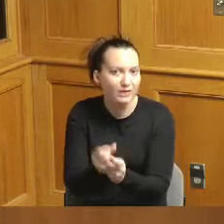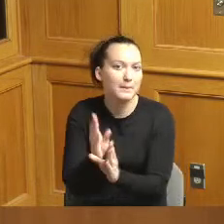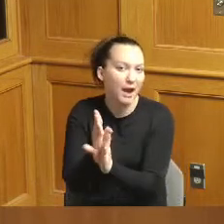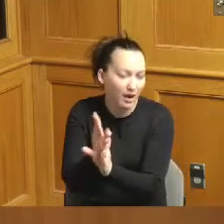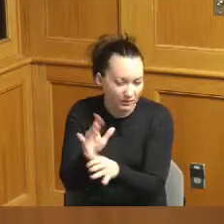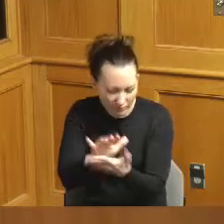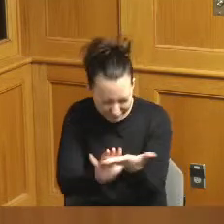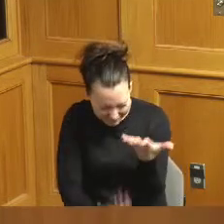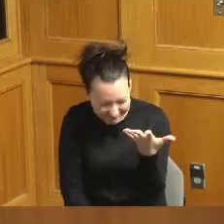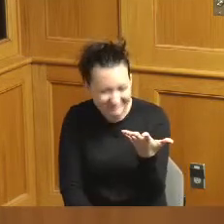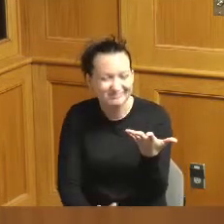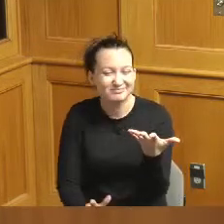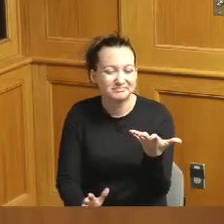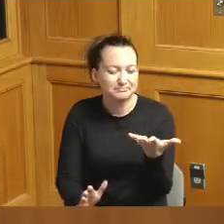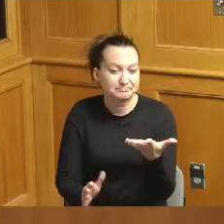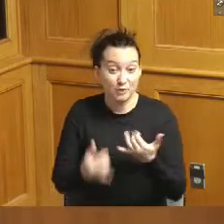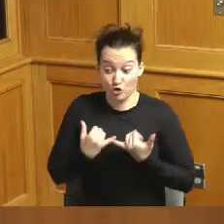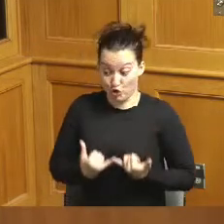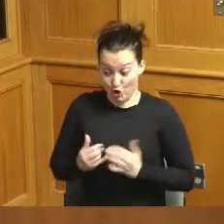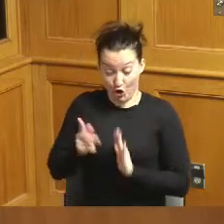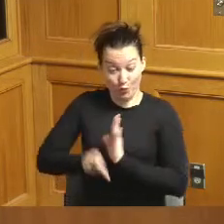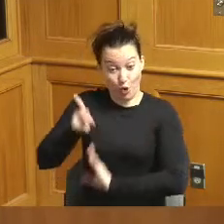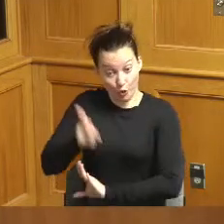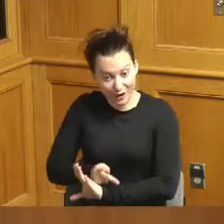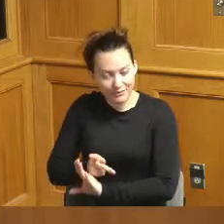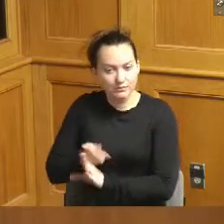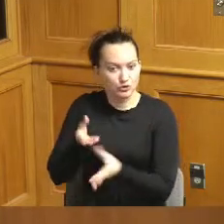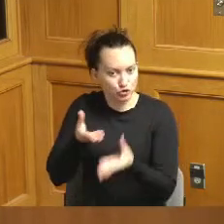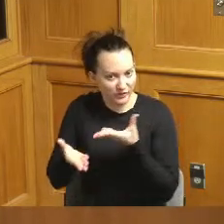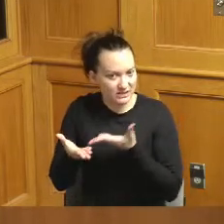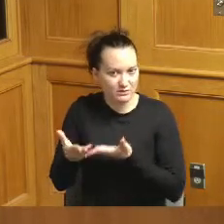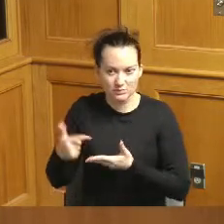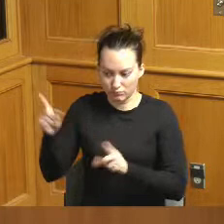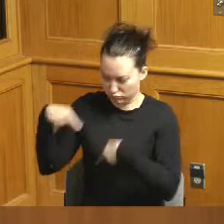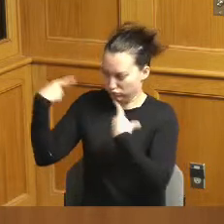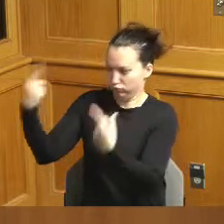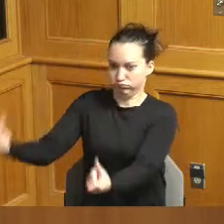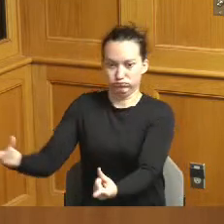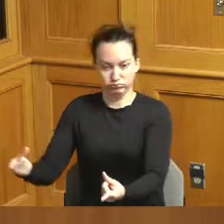all of the existing programs and services that we already provide that's already ready to go okay